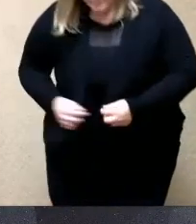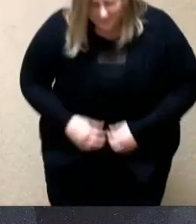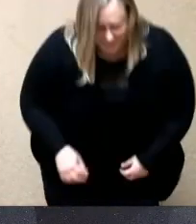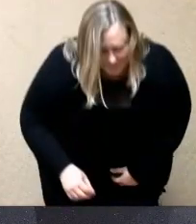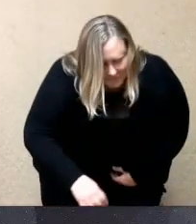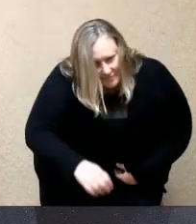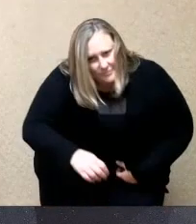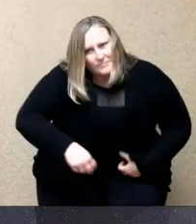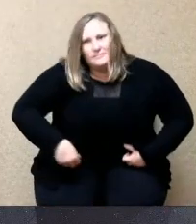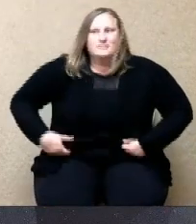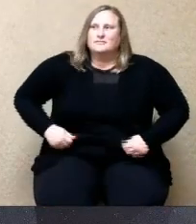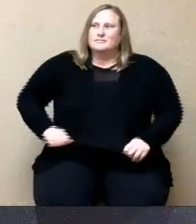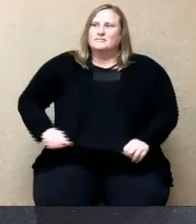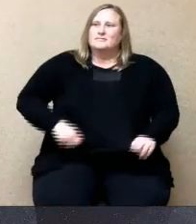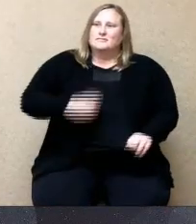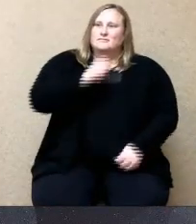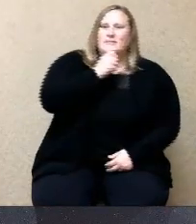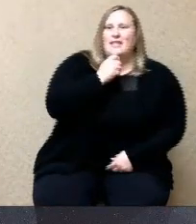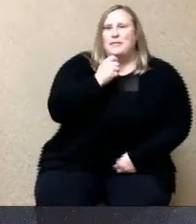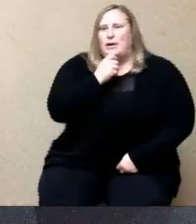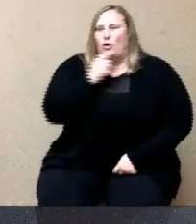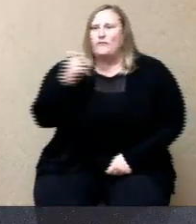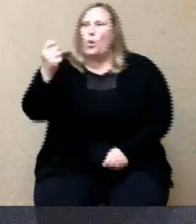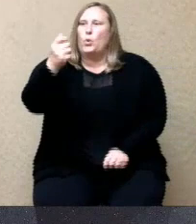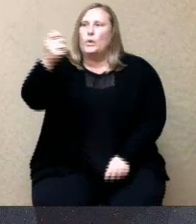you the microphone, so that we can also capture your voice